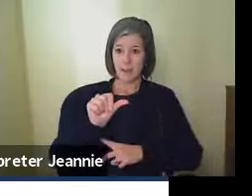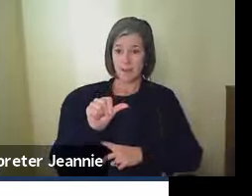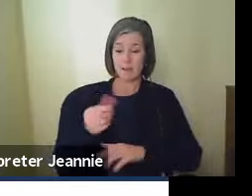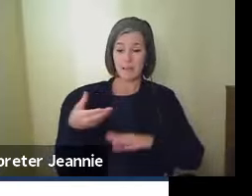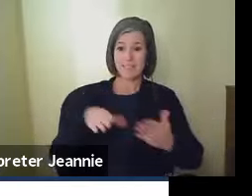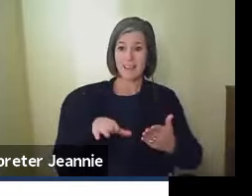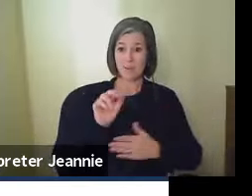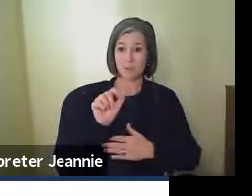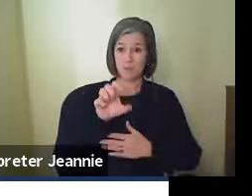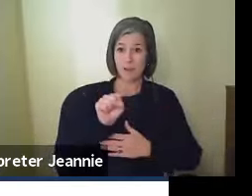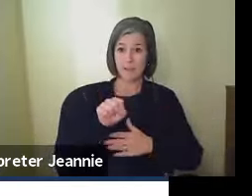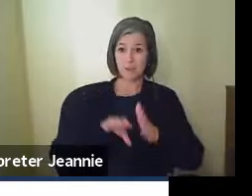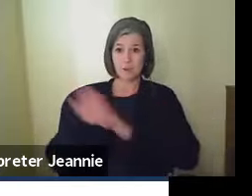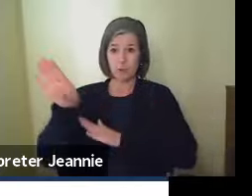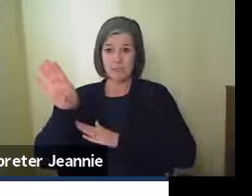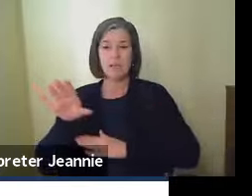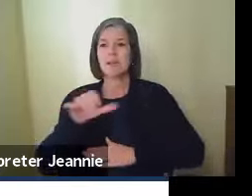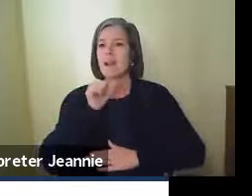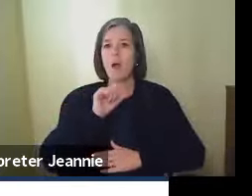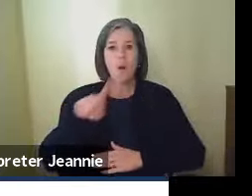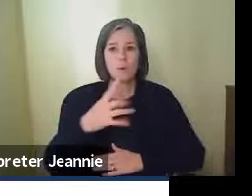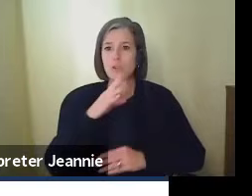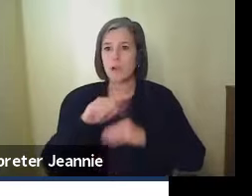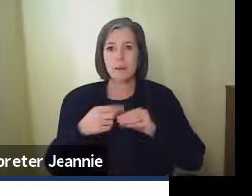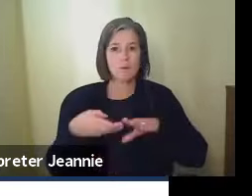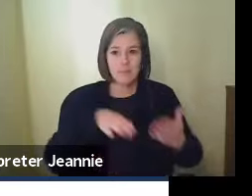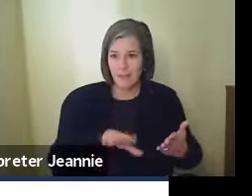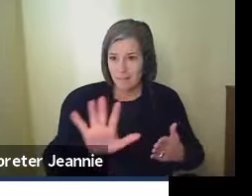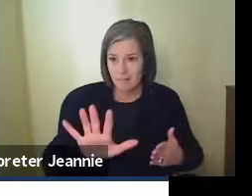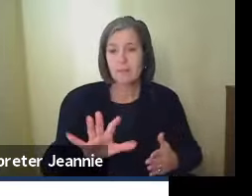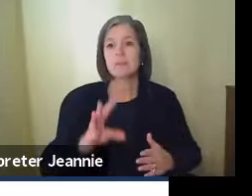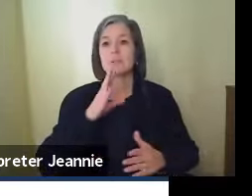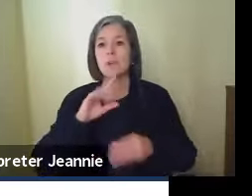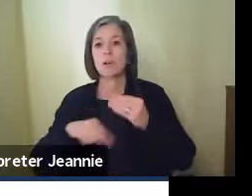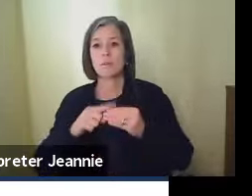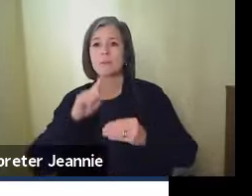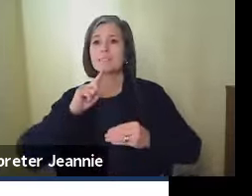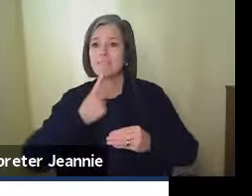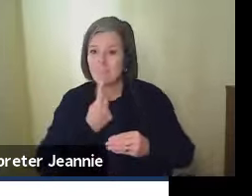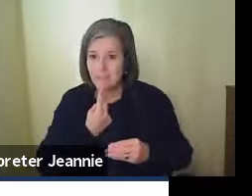When I talk about the death rates. It's not just death that we are talking about. It's severe consequences,